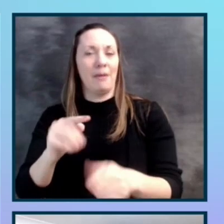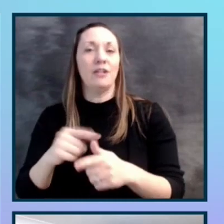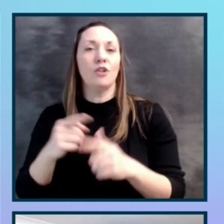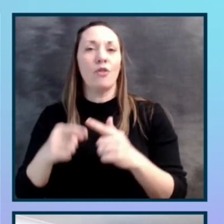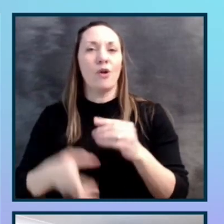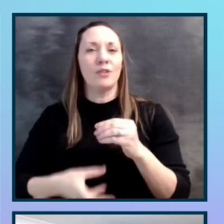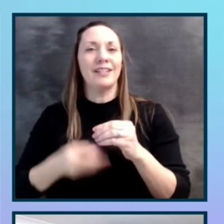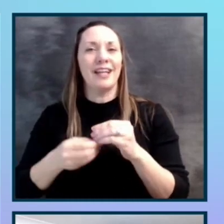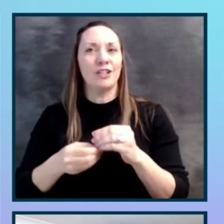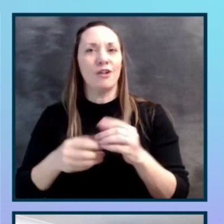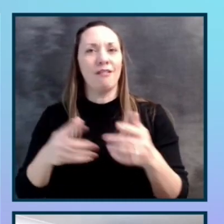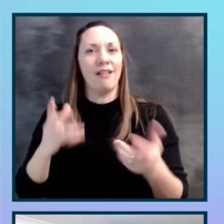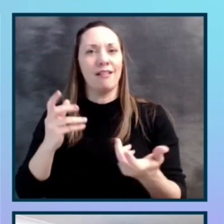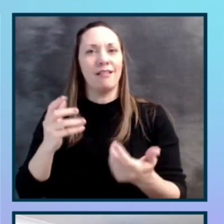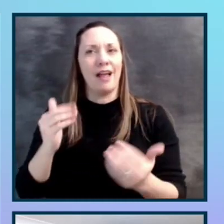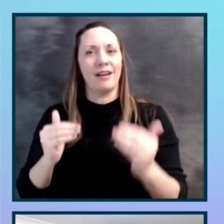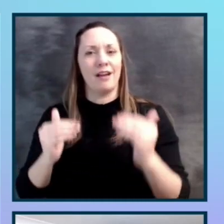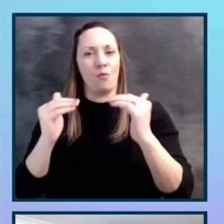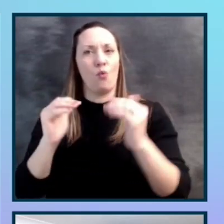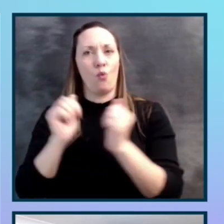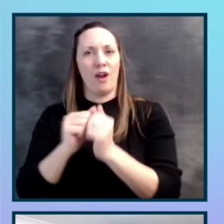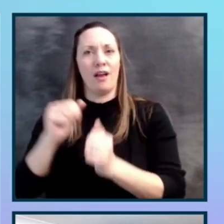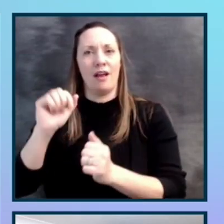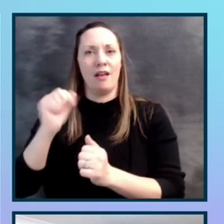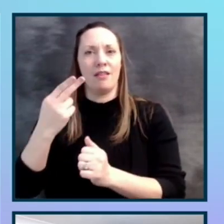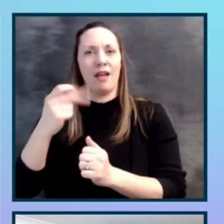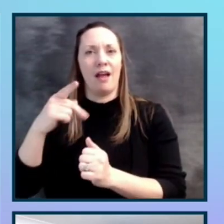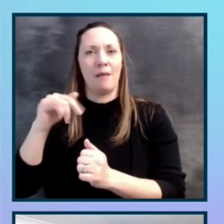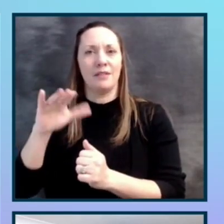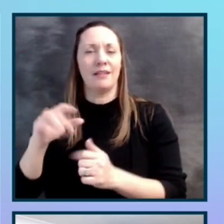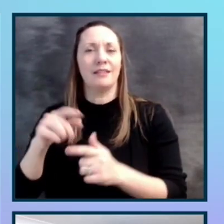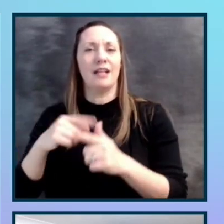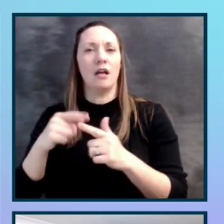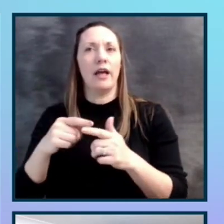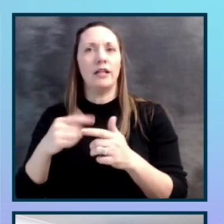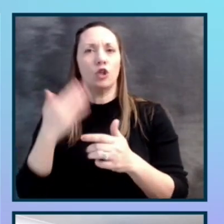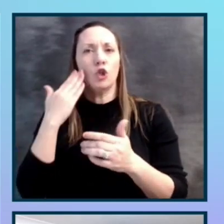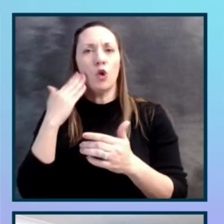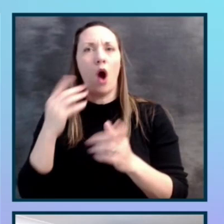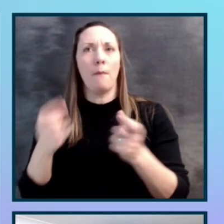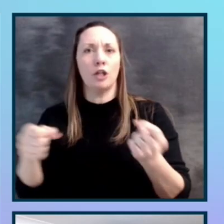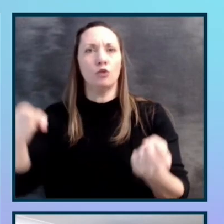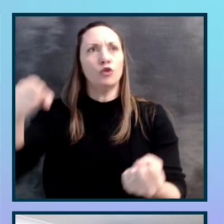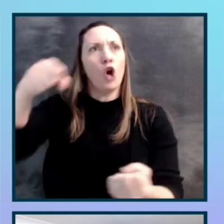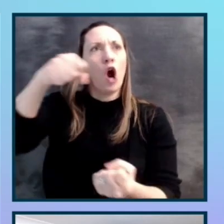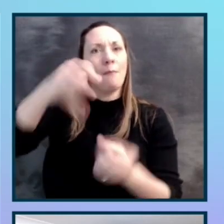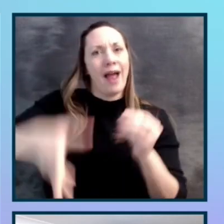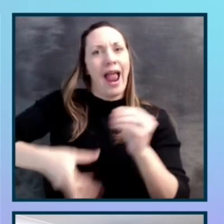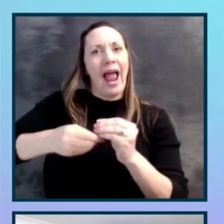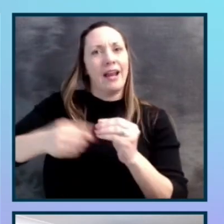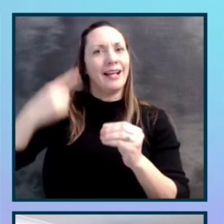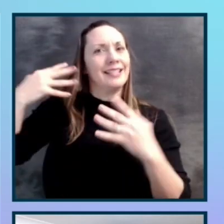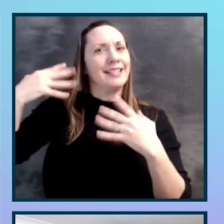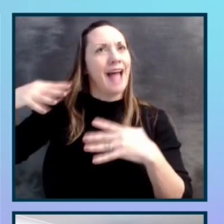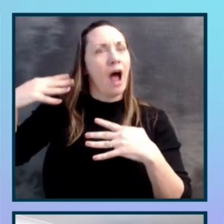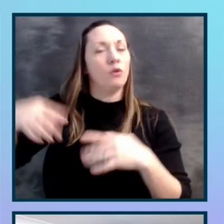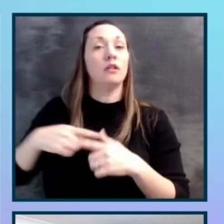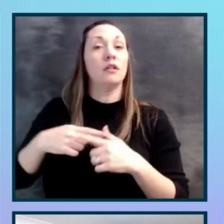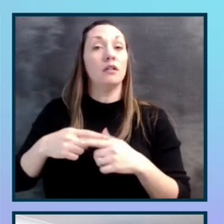and indicate roughly how far you've turned by a panning sound effect. Now fishing, which also uses